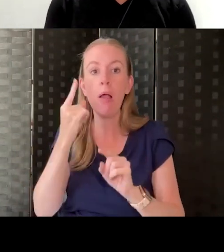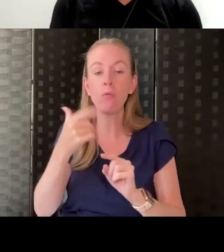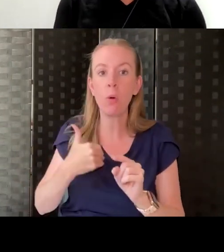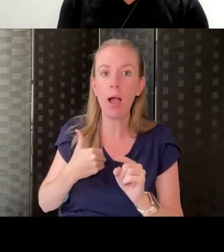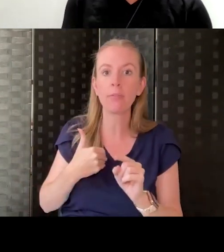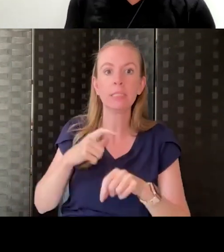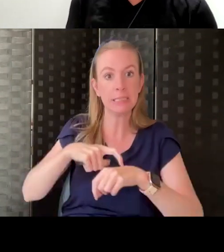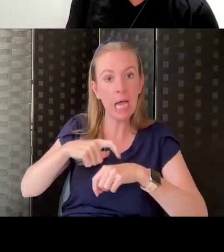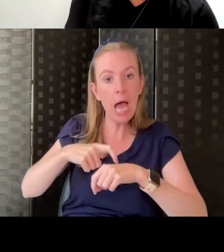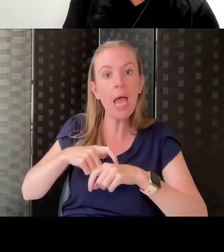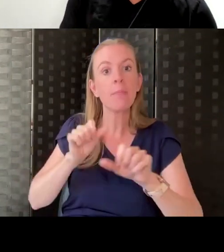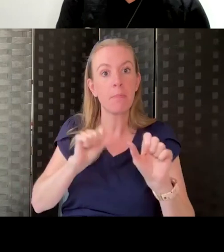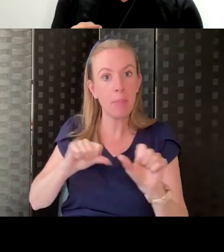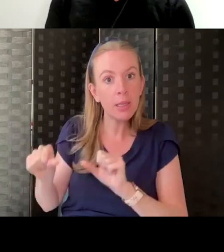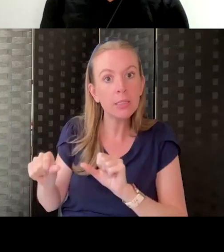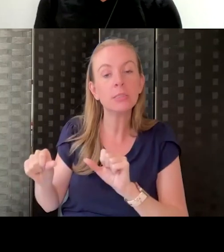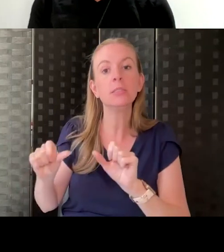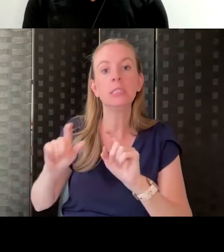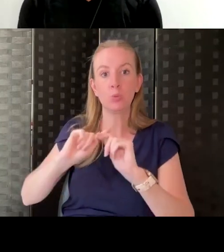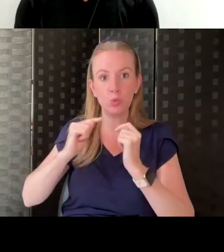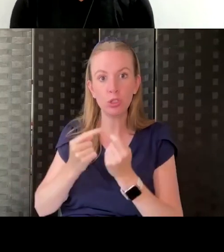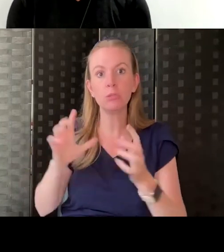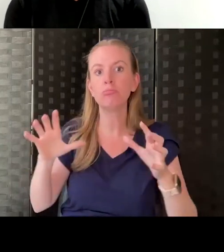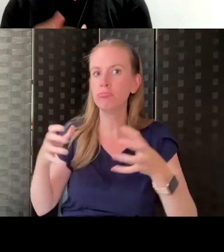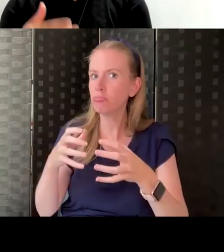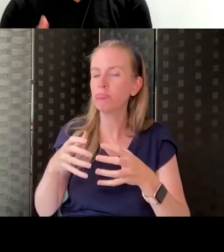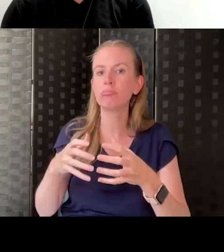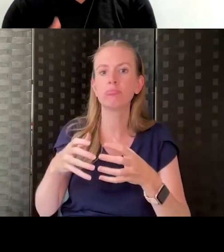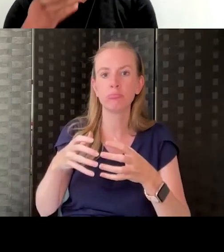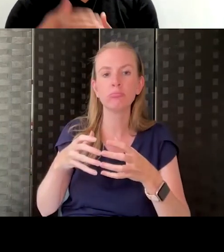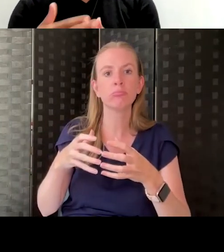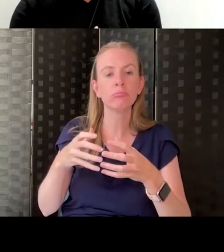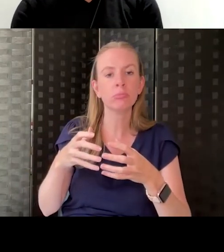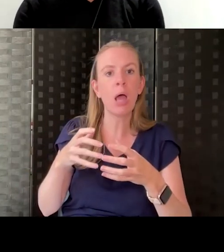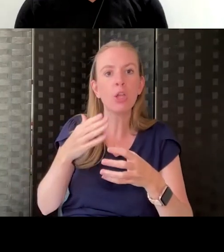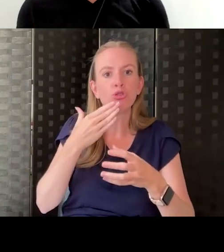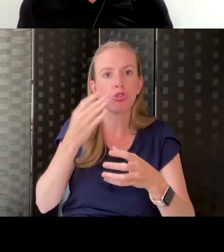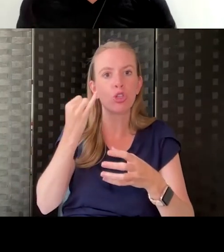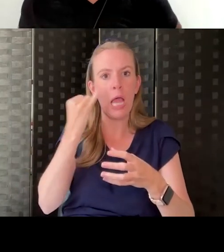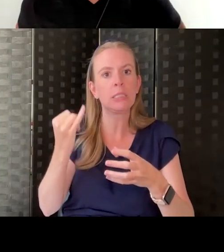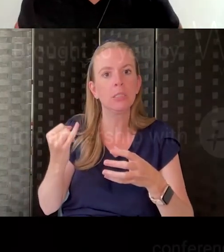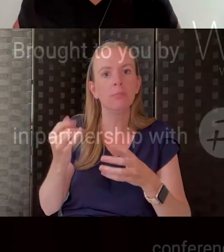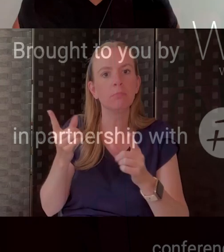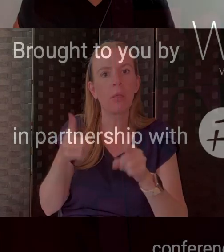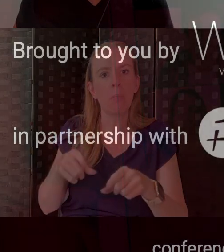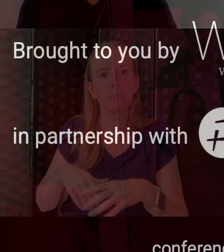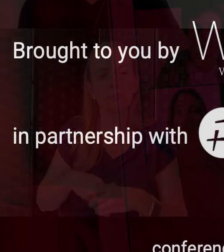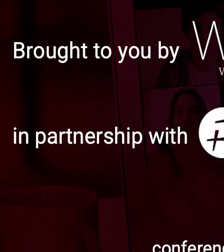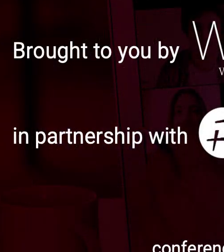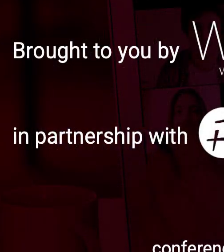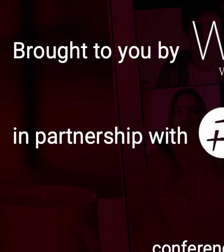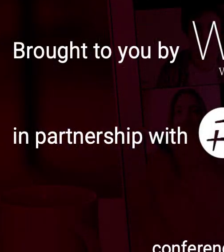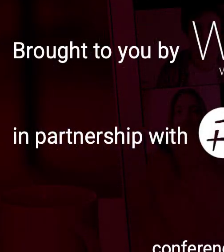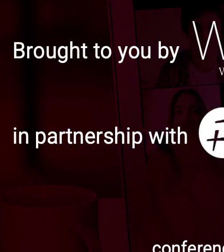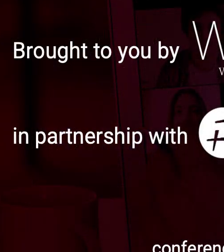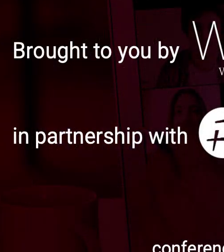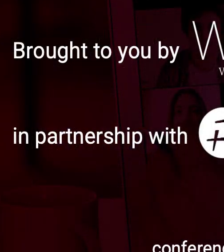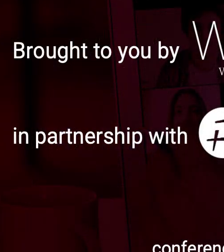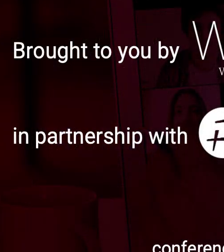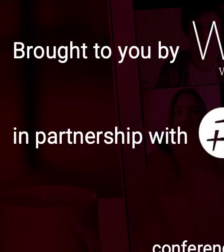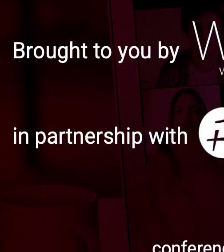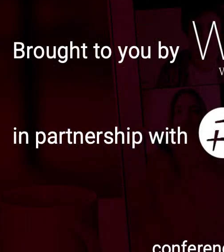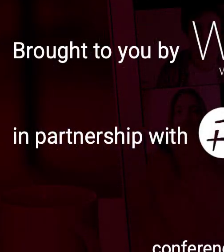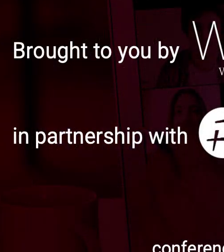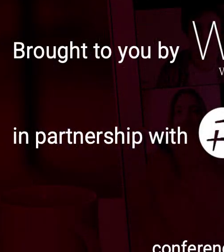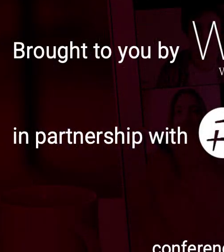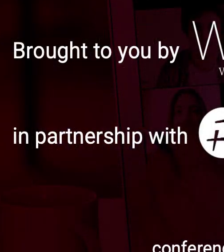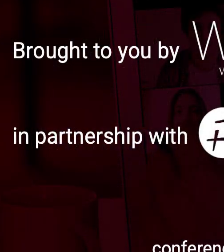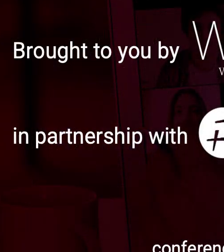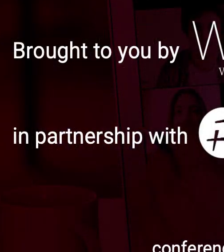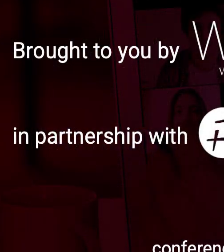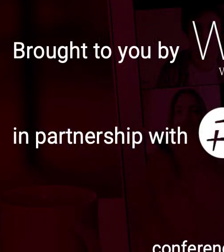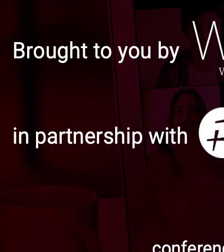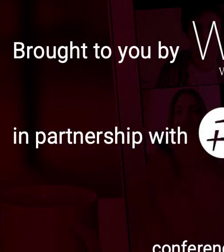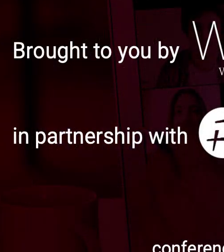time and the resources, definitely roll your own or look into getting into that.